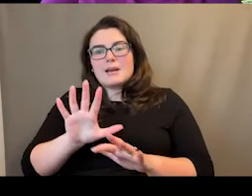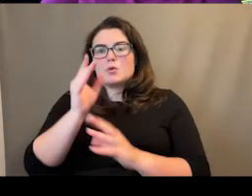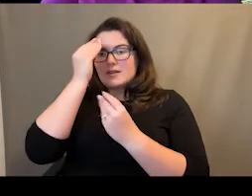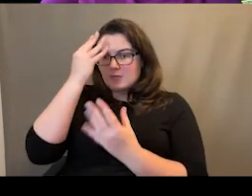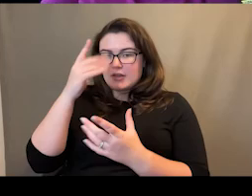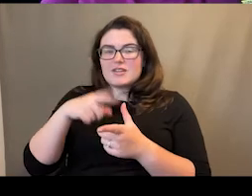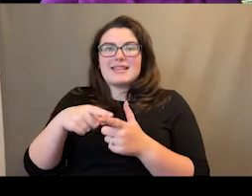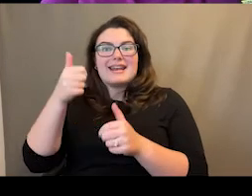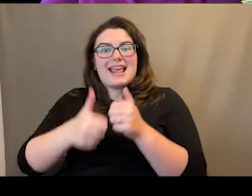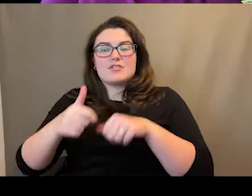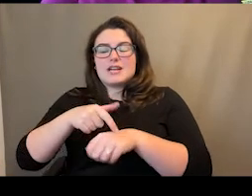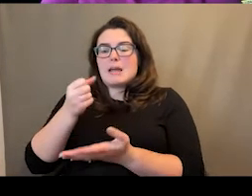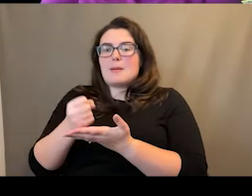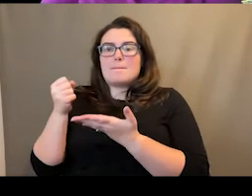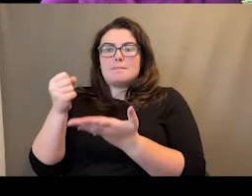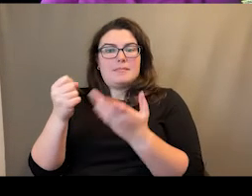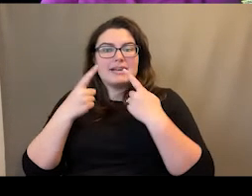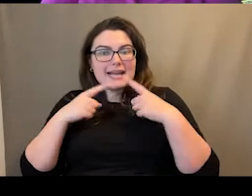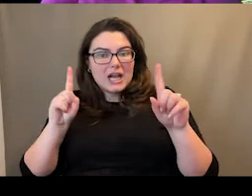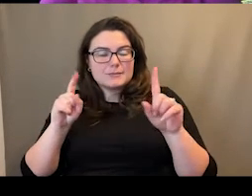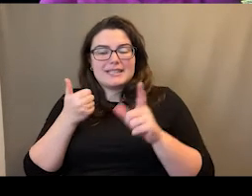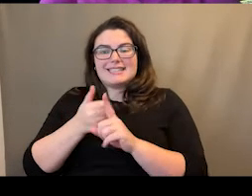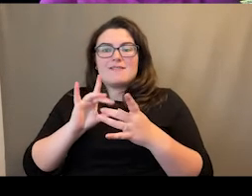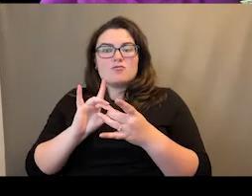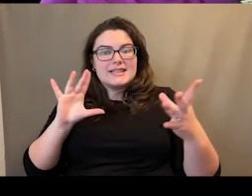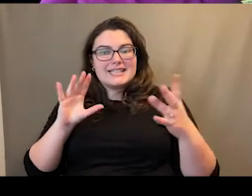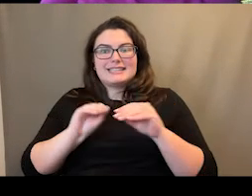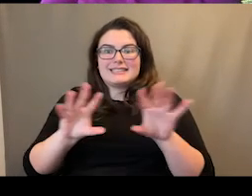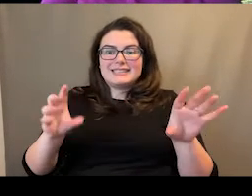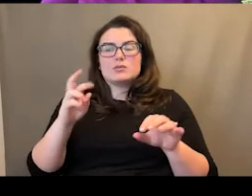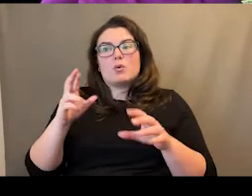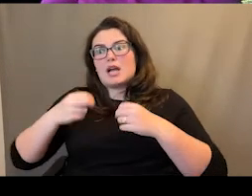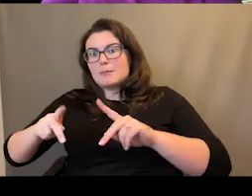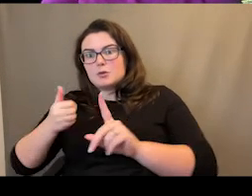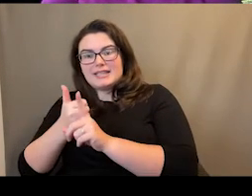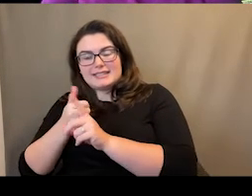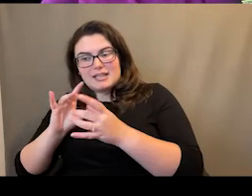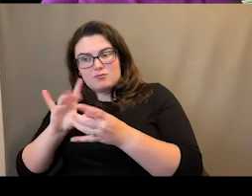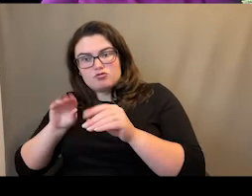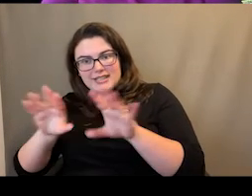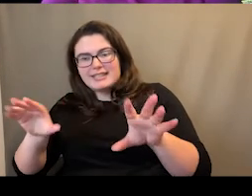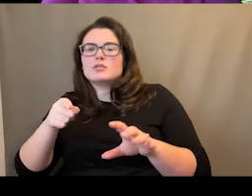a funding announcement is released or a funding opportunity is released, you will get an email.